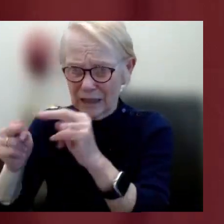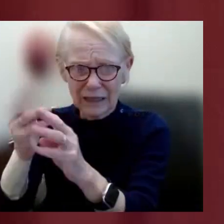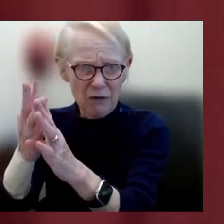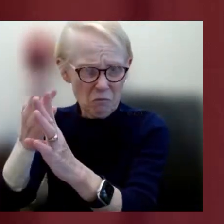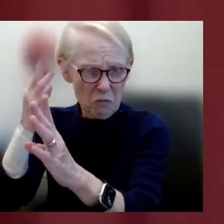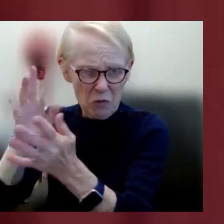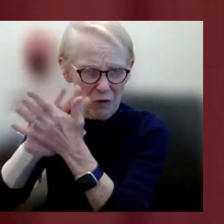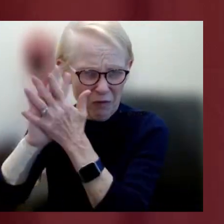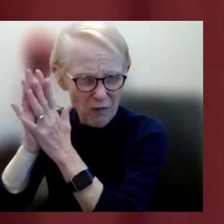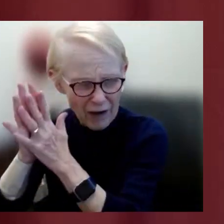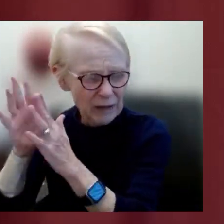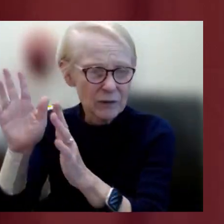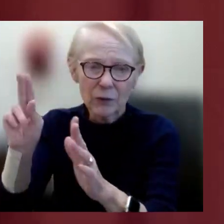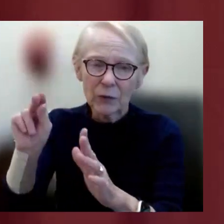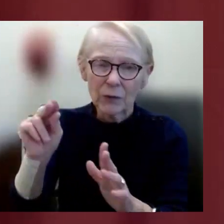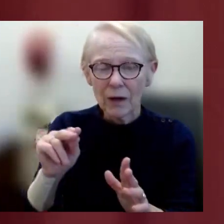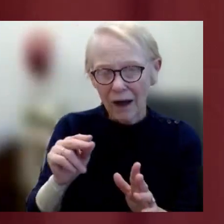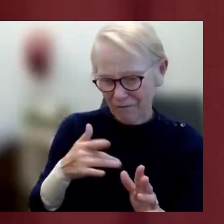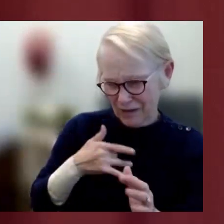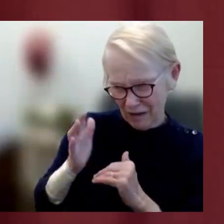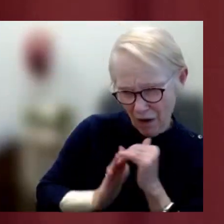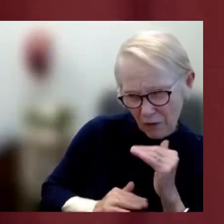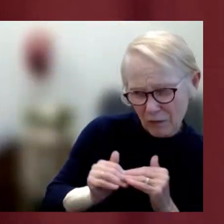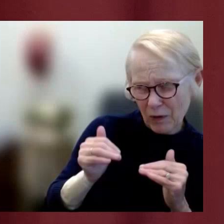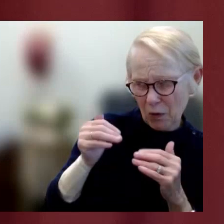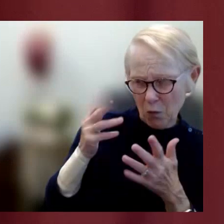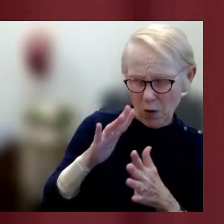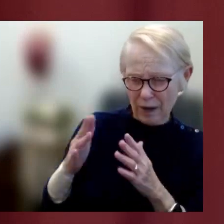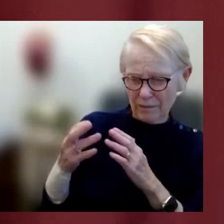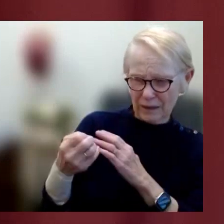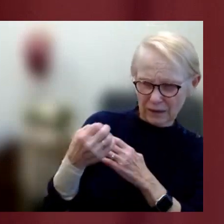they may be a little more comfortable with that they may not want to do the mail-in balloting for